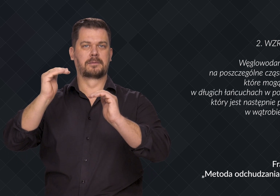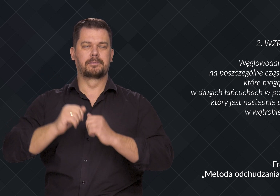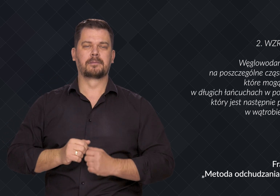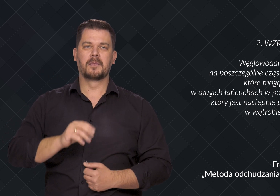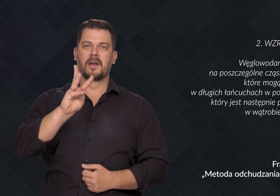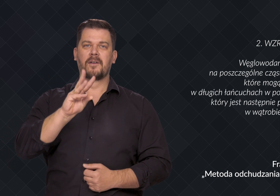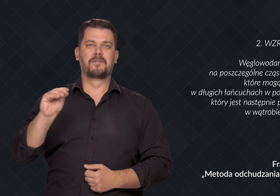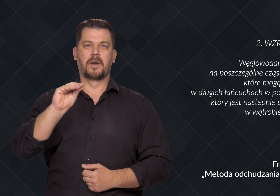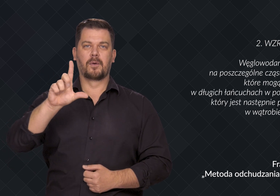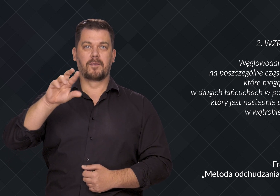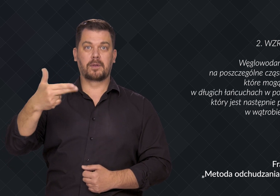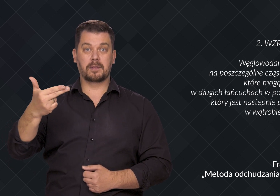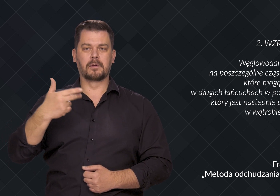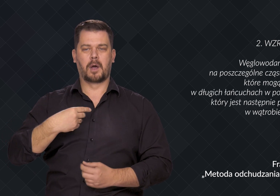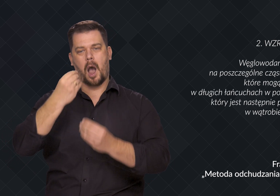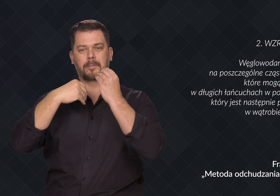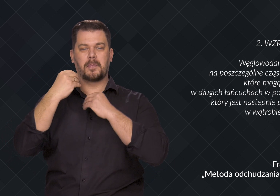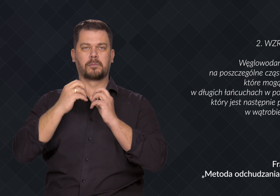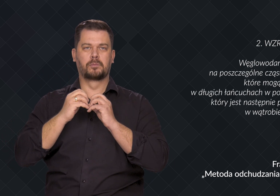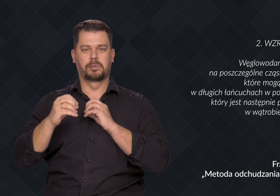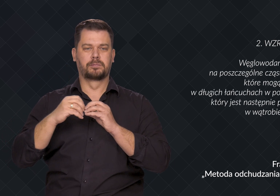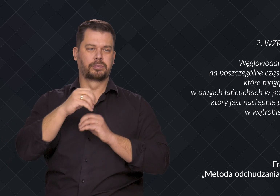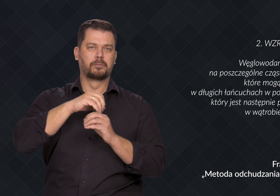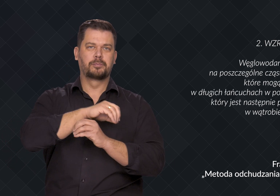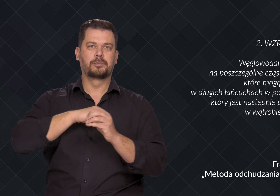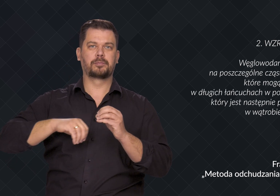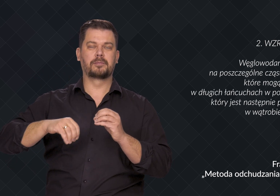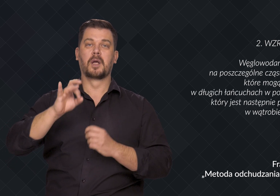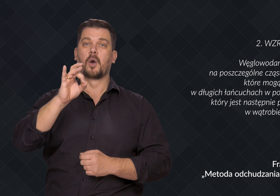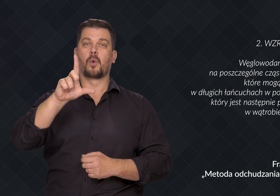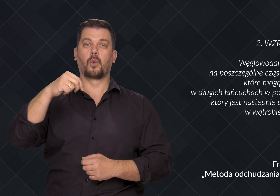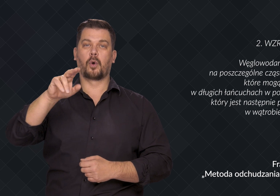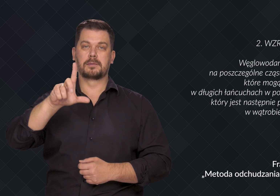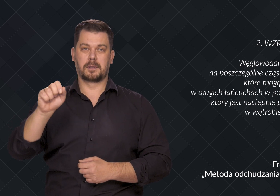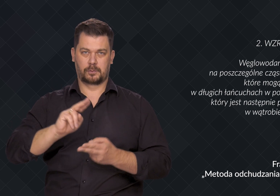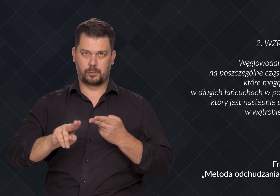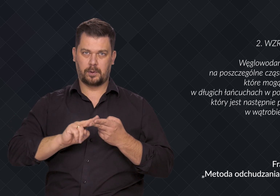Carbohydrates break down into individual molecules (glucose),